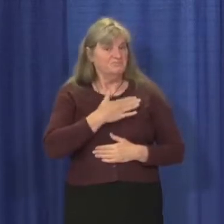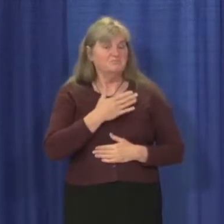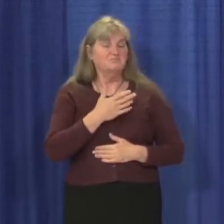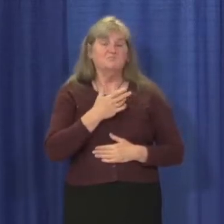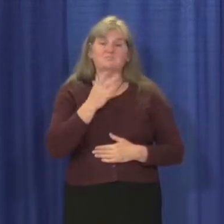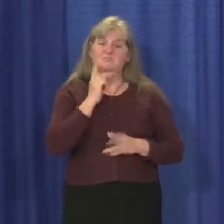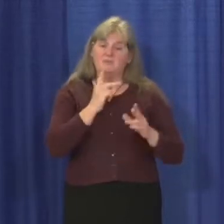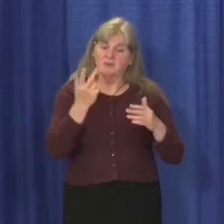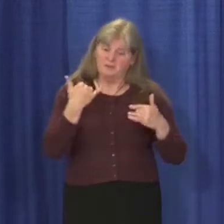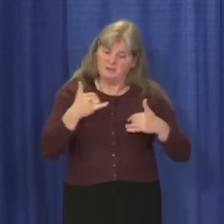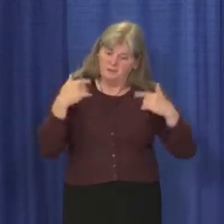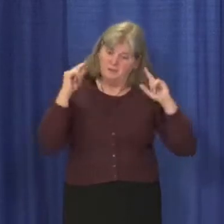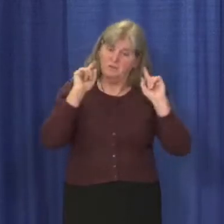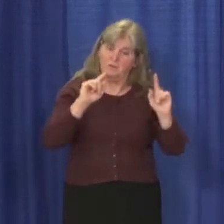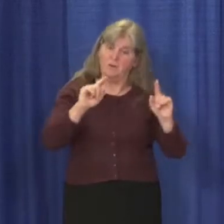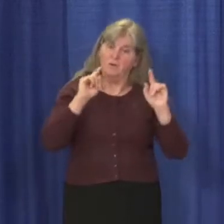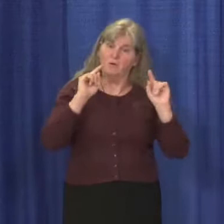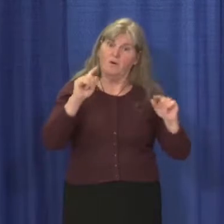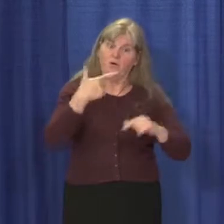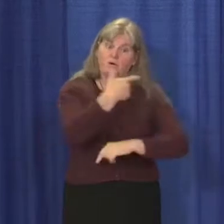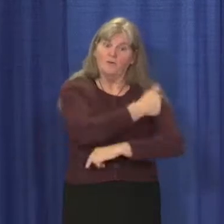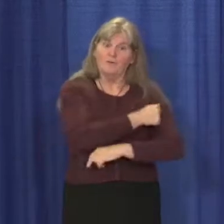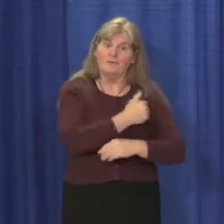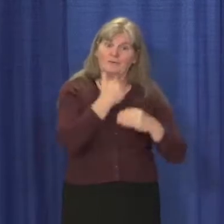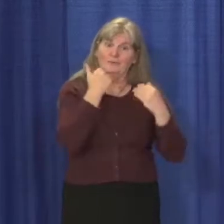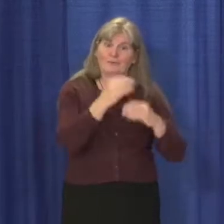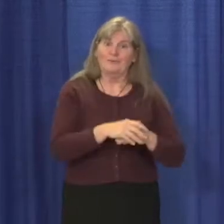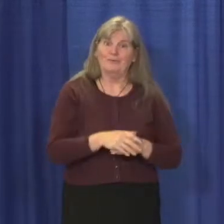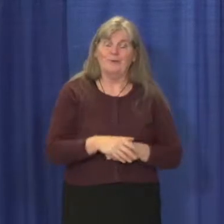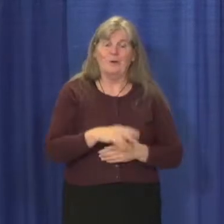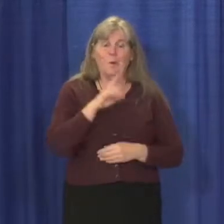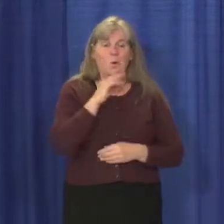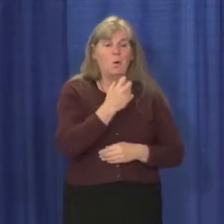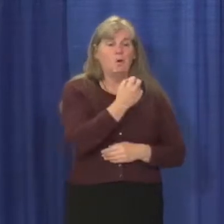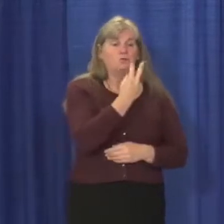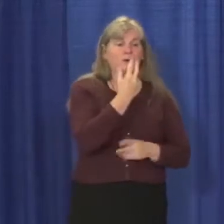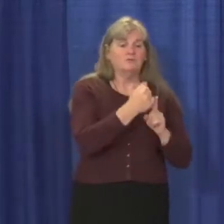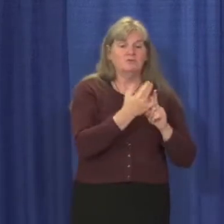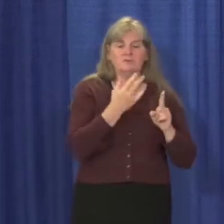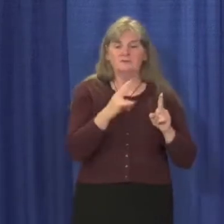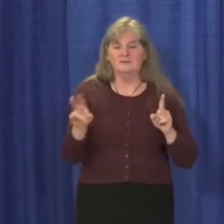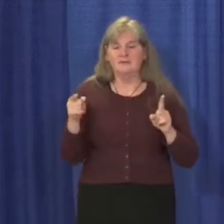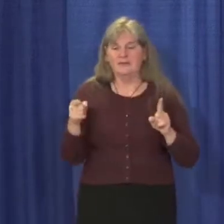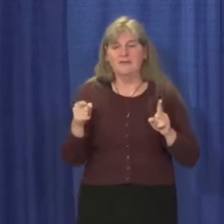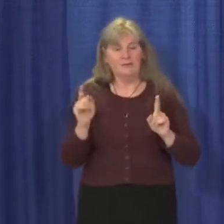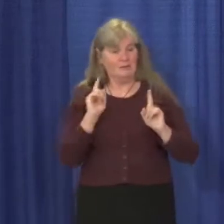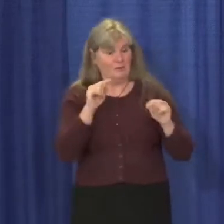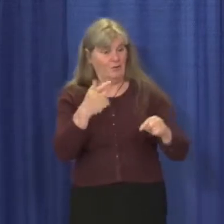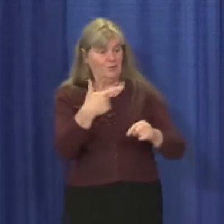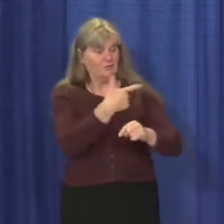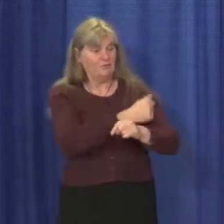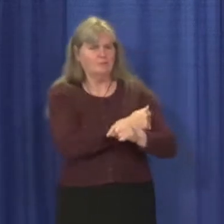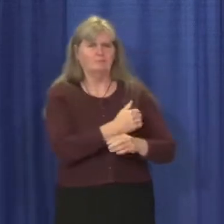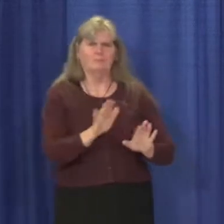forward for first doses and our 12 to 17-year-old youth have responded magnificently to the